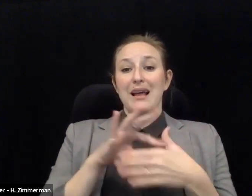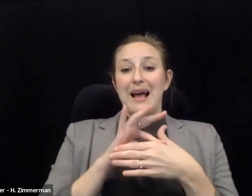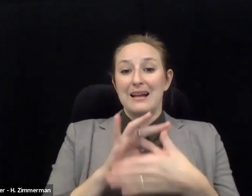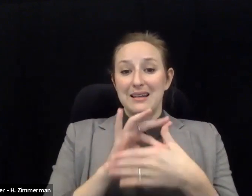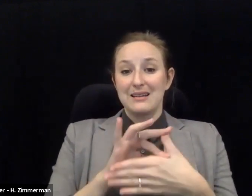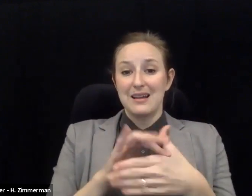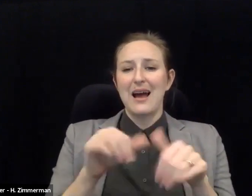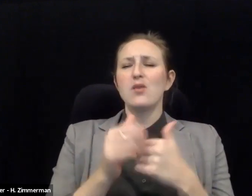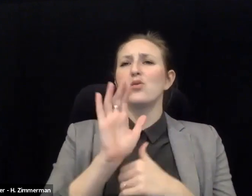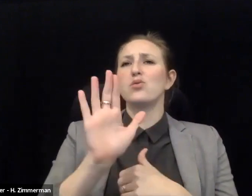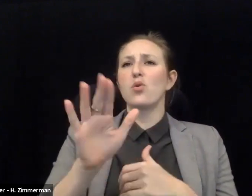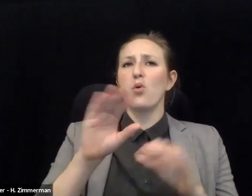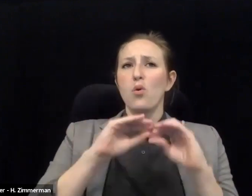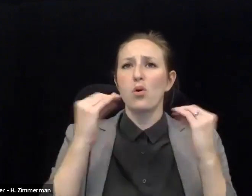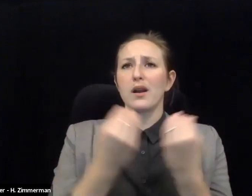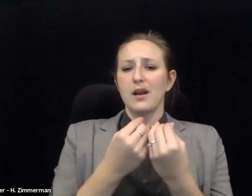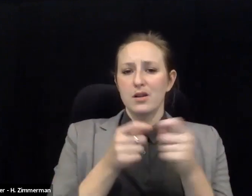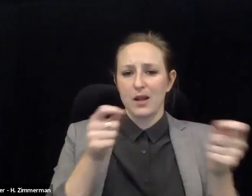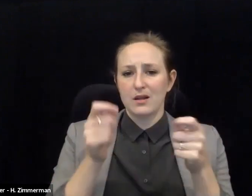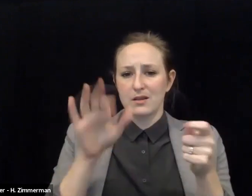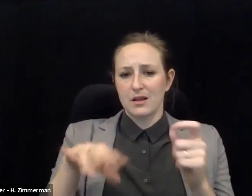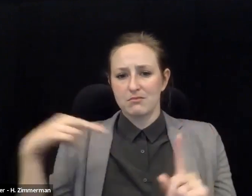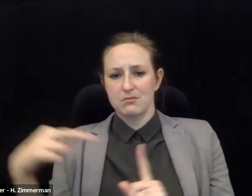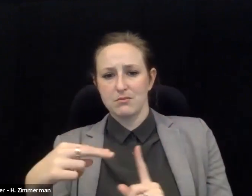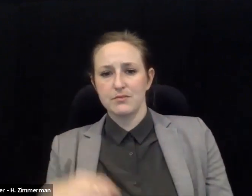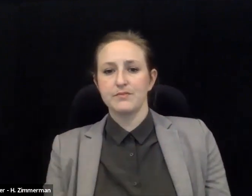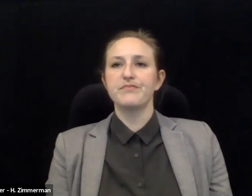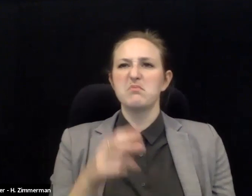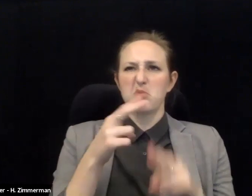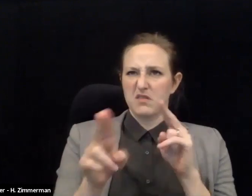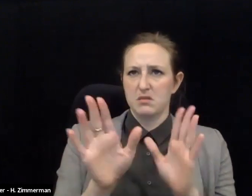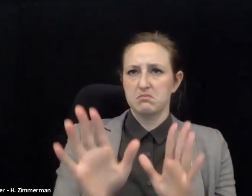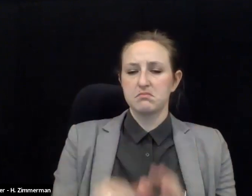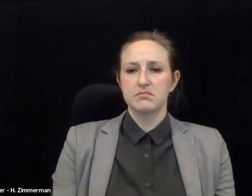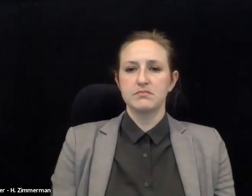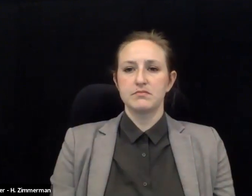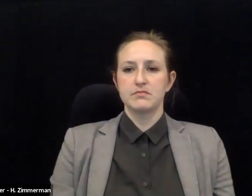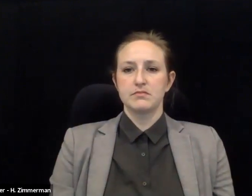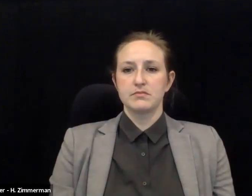organization manage this aspect? Very briefly, Lisa, World Learning: Yeah, so